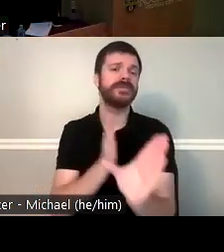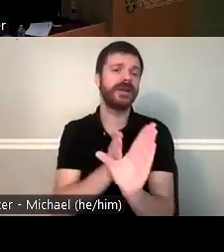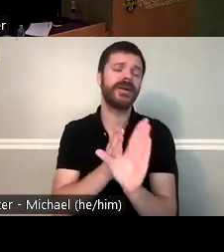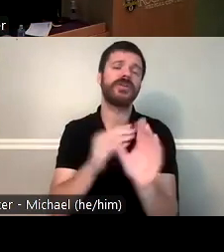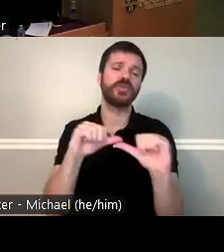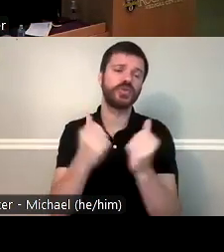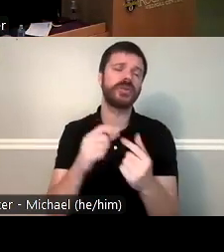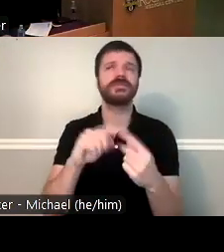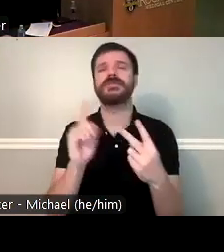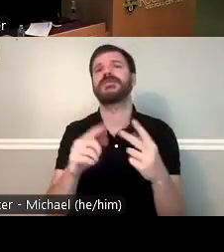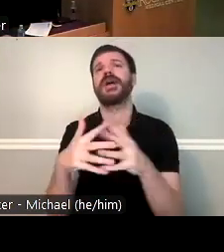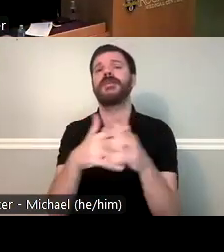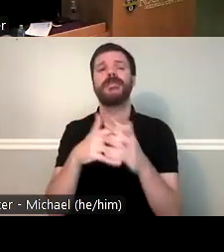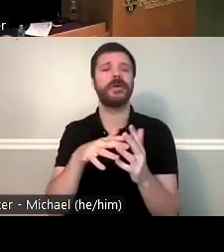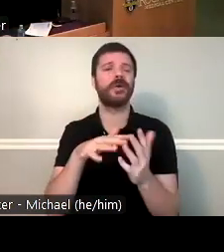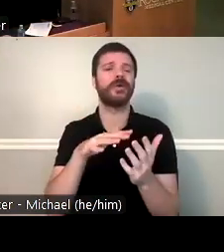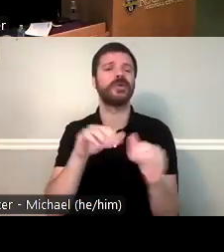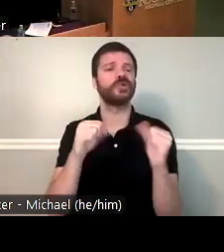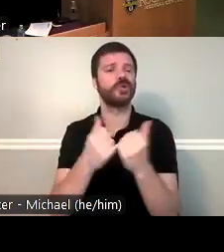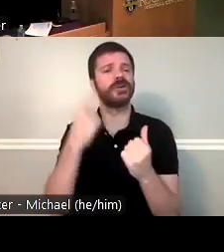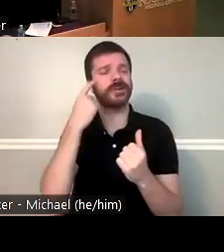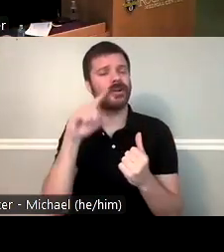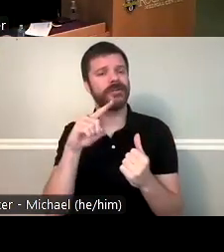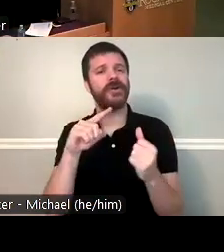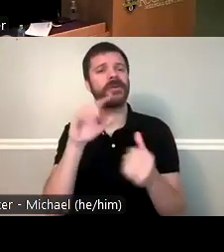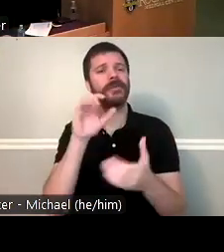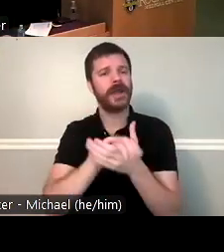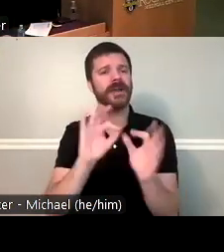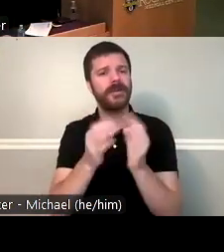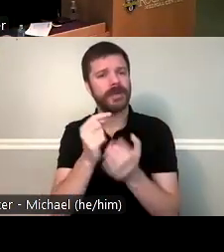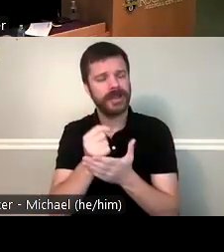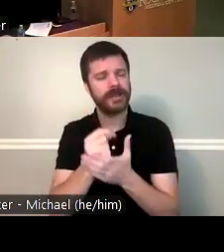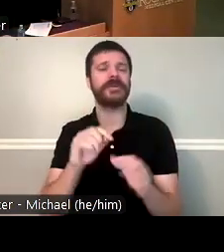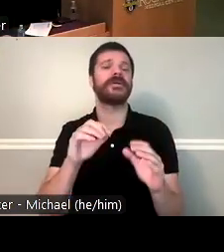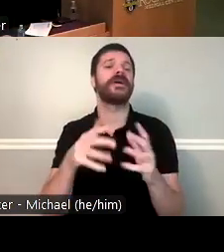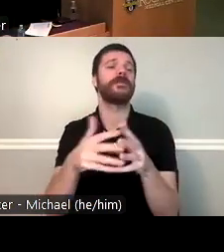the American Association of marriage and family therapy and the American Family Therapy Academy